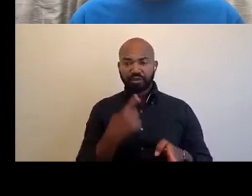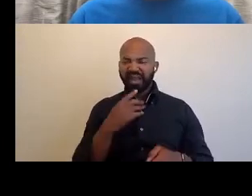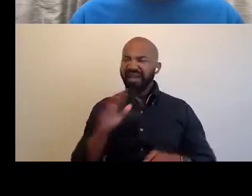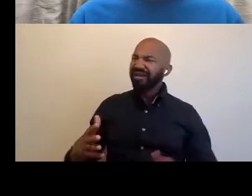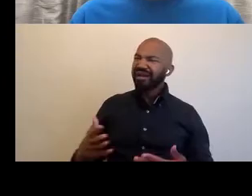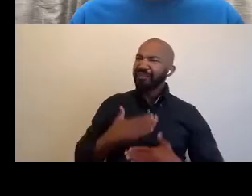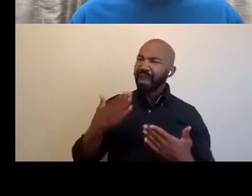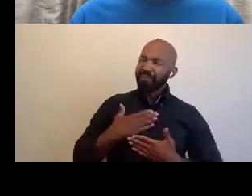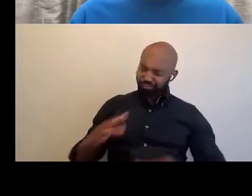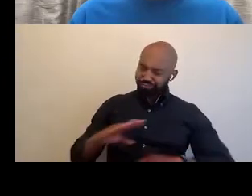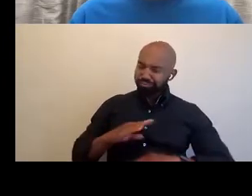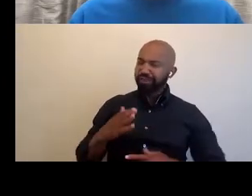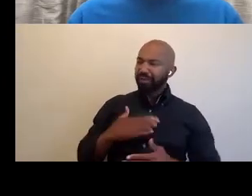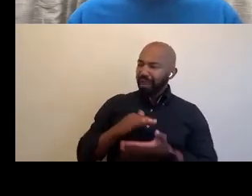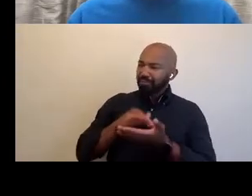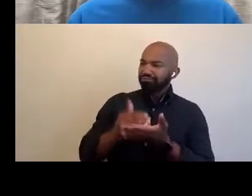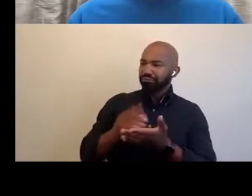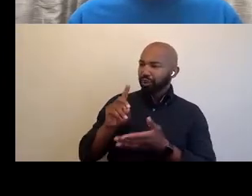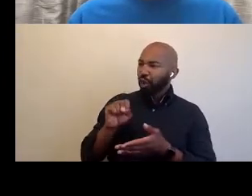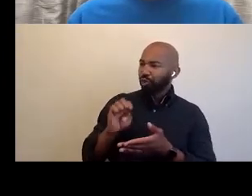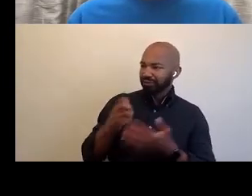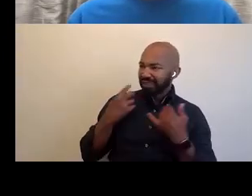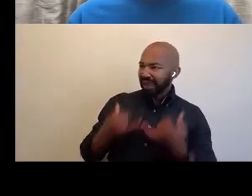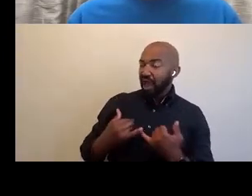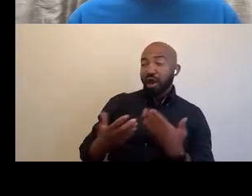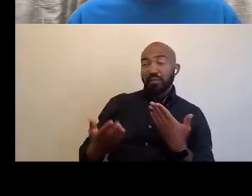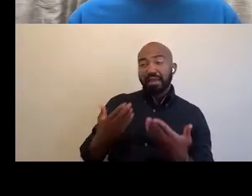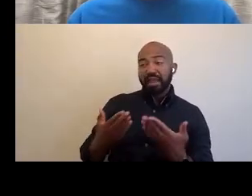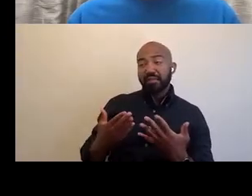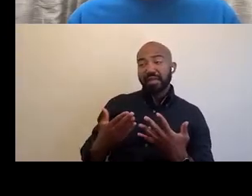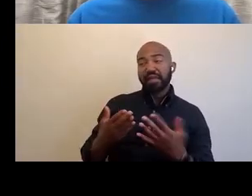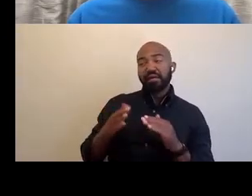in terms of their dosing now, but they probably are gonna go down on their dosing